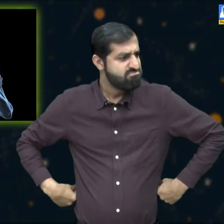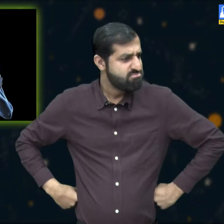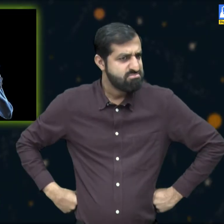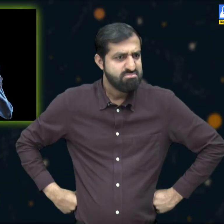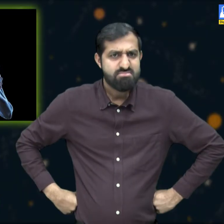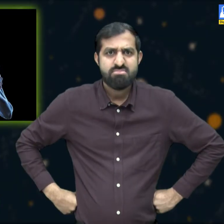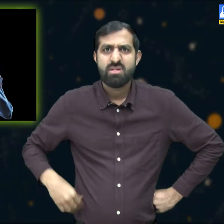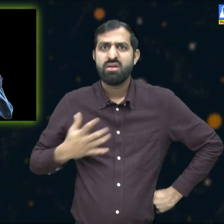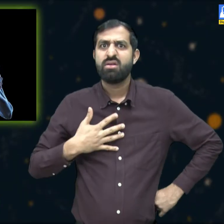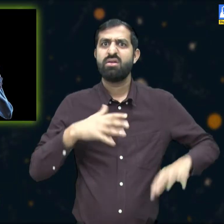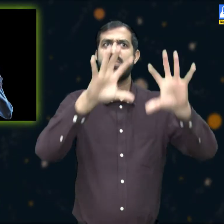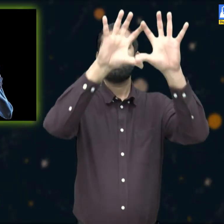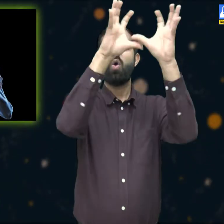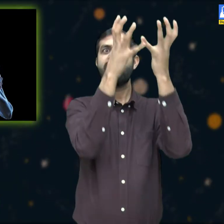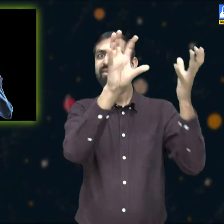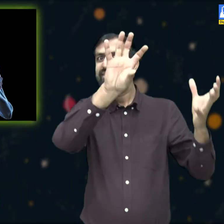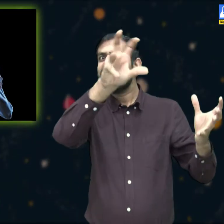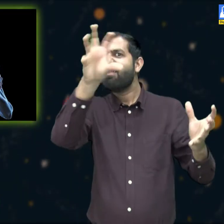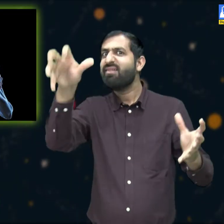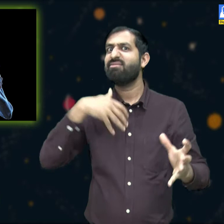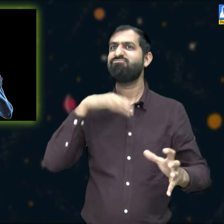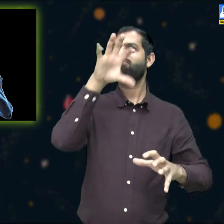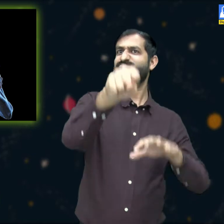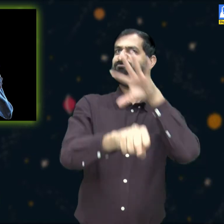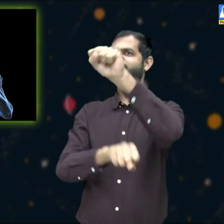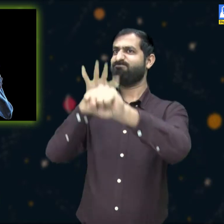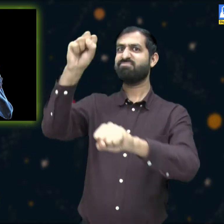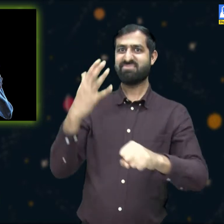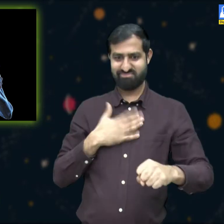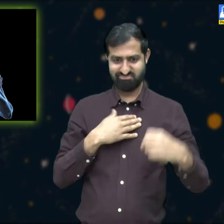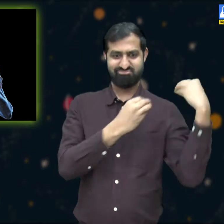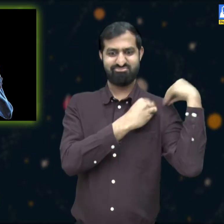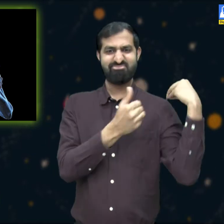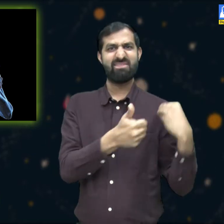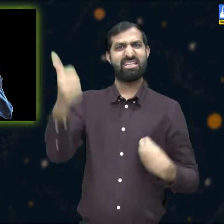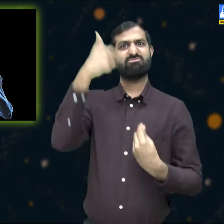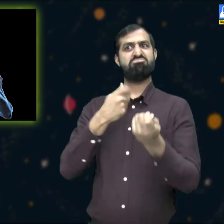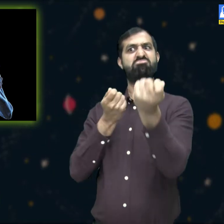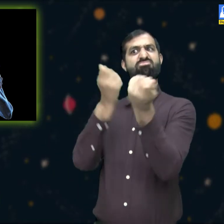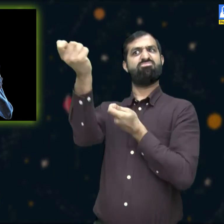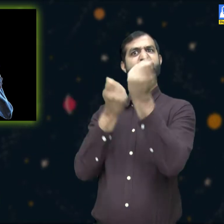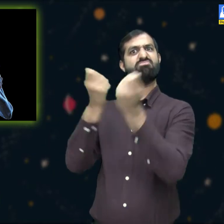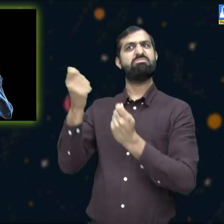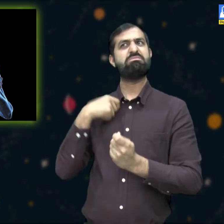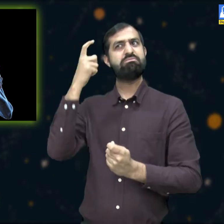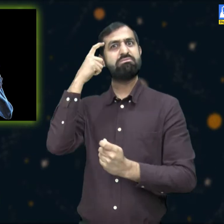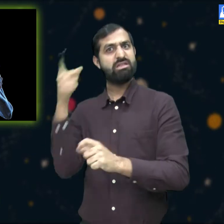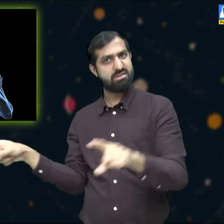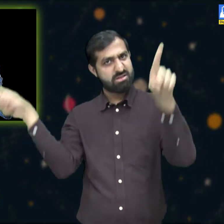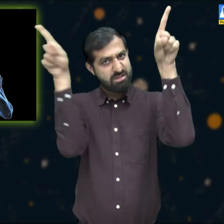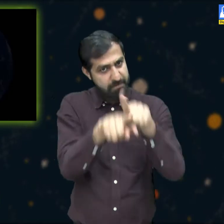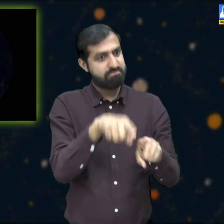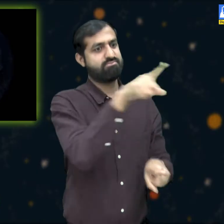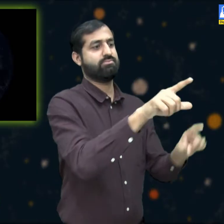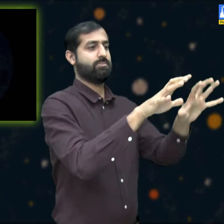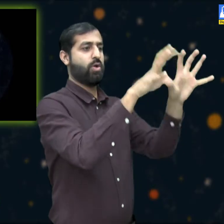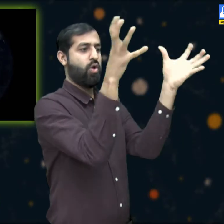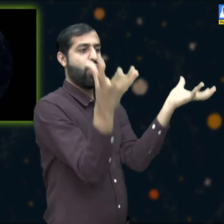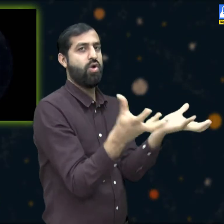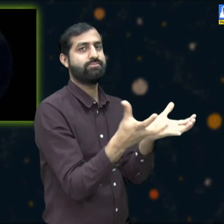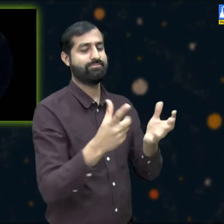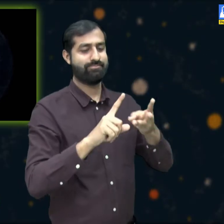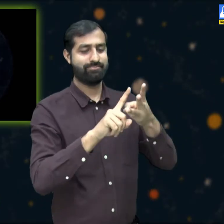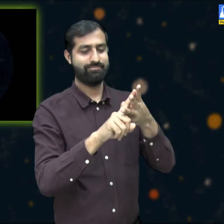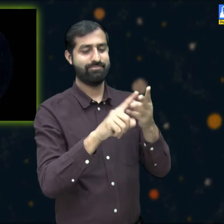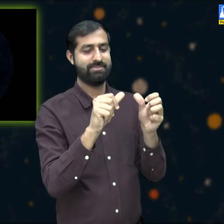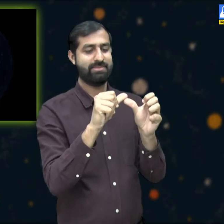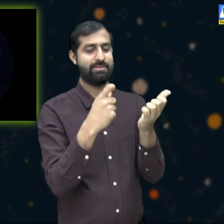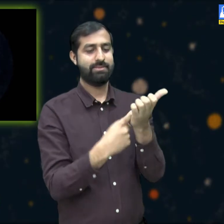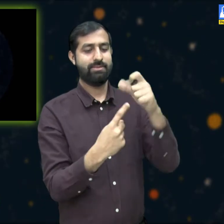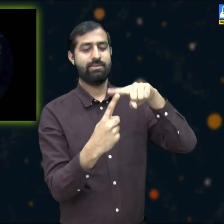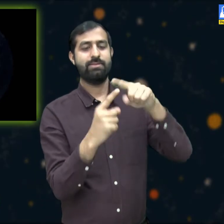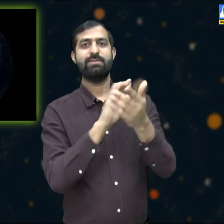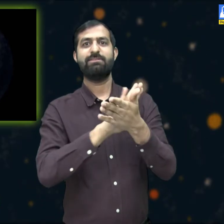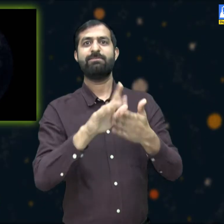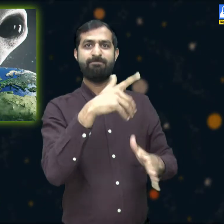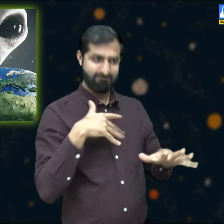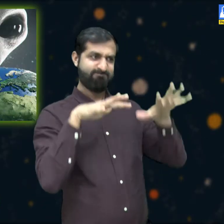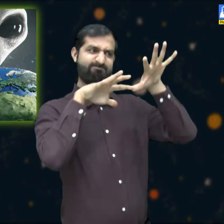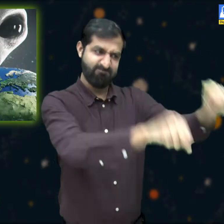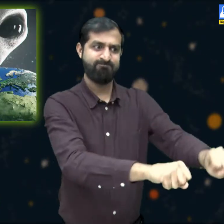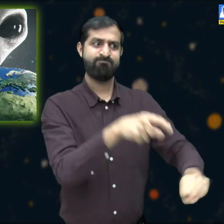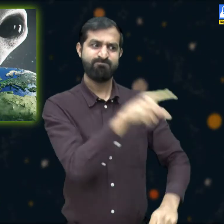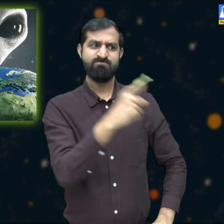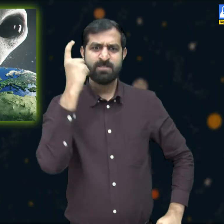The leader of martians Think Tank said, ''I am the ruler of all the planets and so I want to invade and capture the earth as well''.